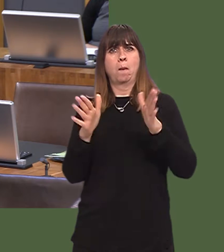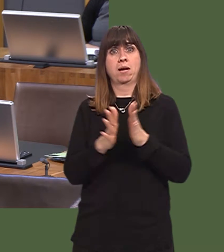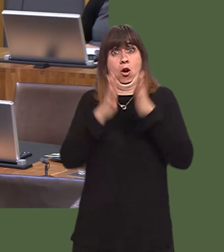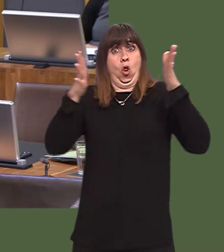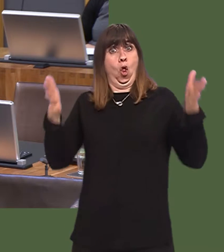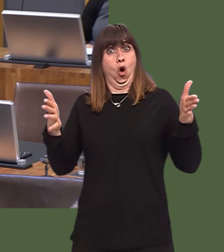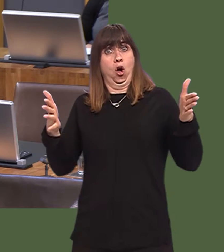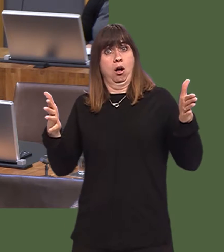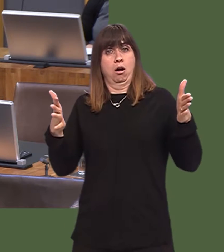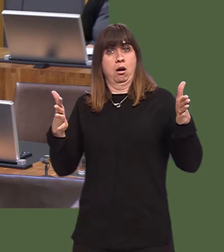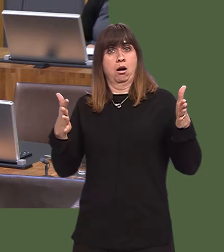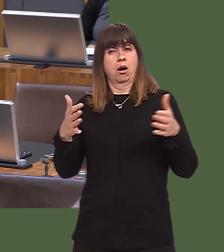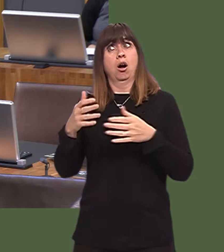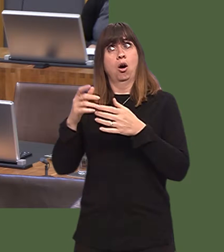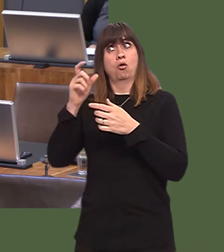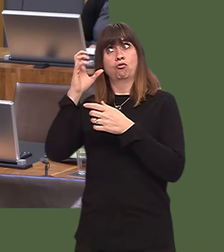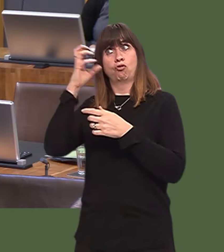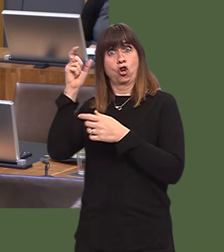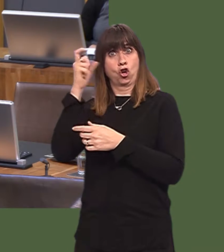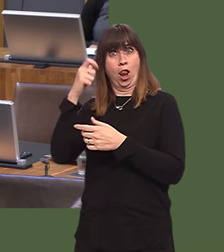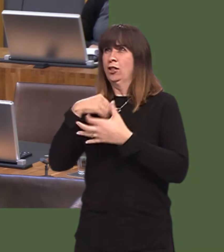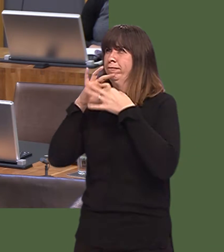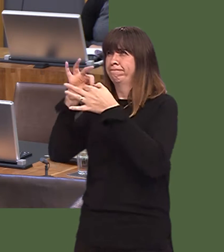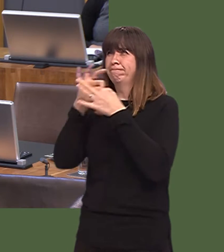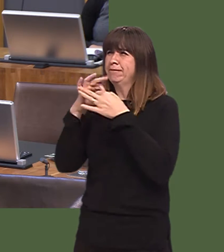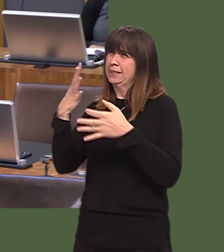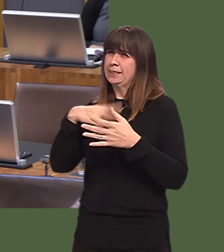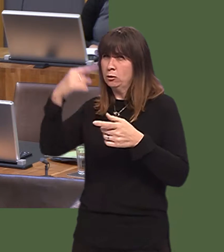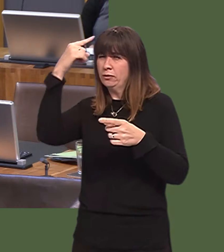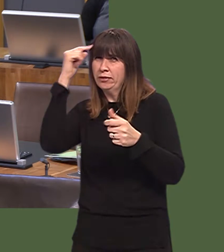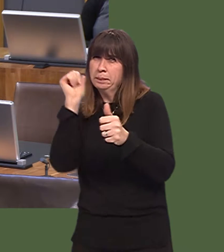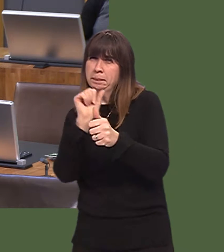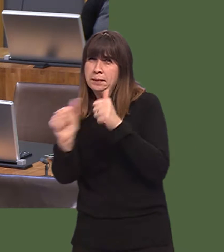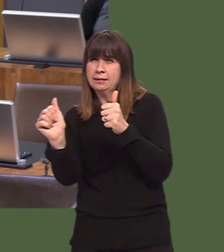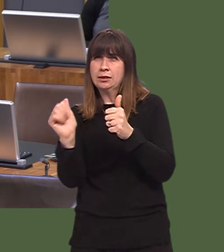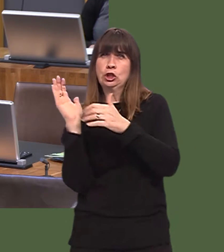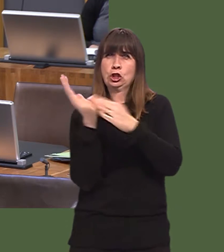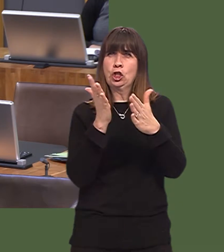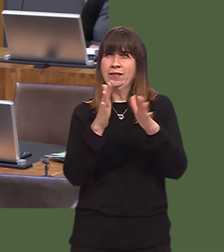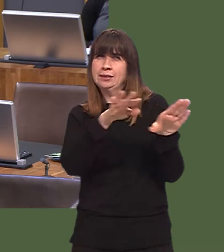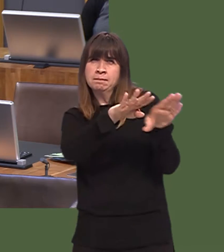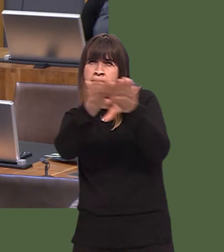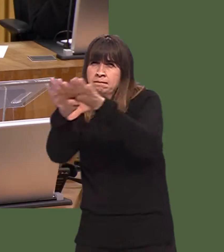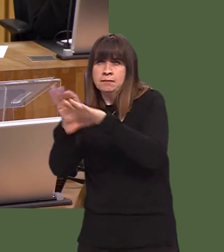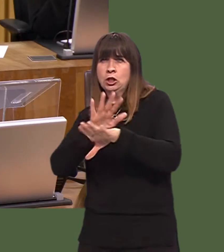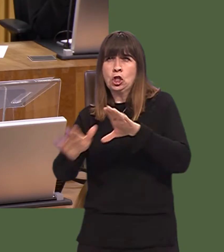why itís so important to work with the royal college and others to make sure that we see greater consistency in terms of service delivery in the future.